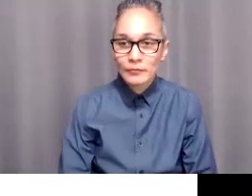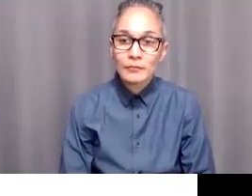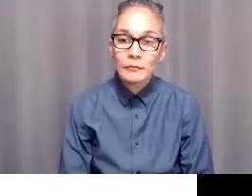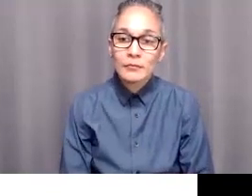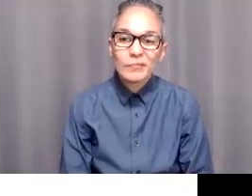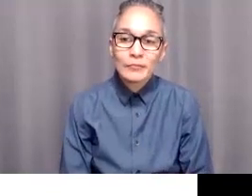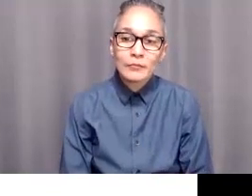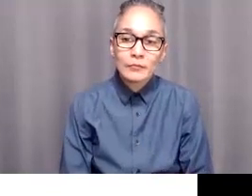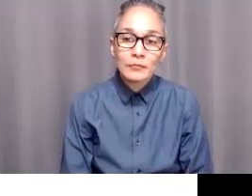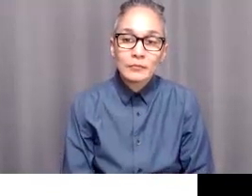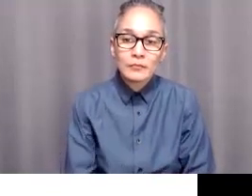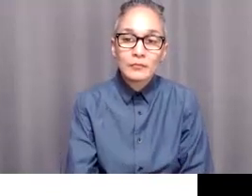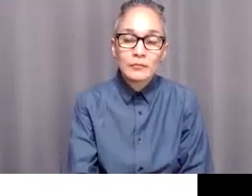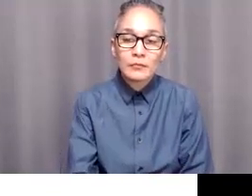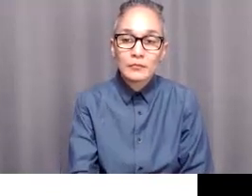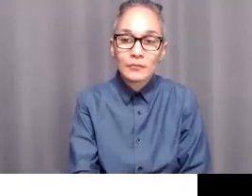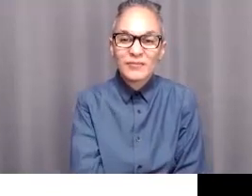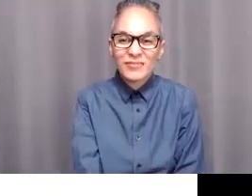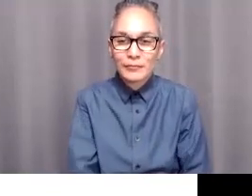Yeah. So,